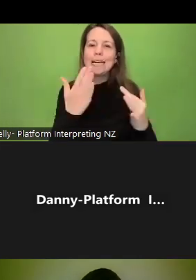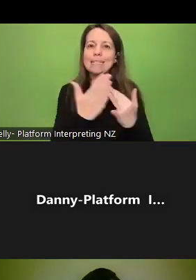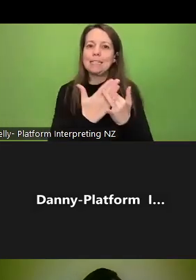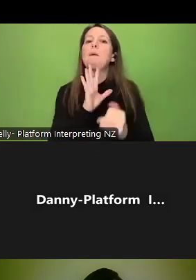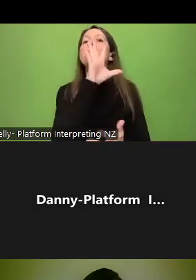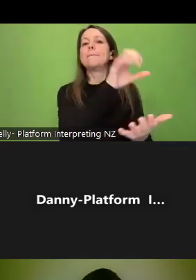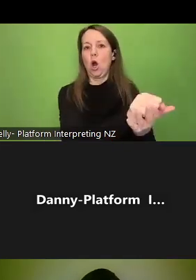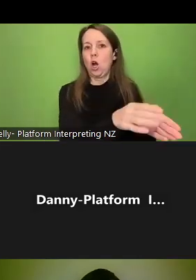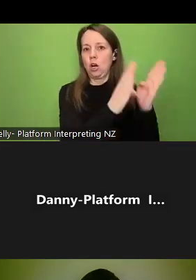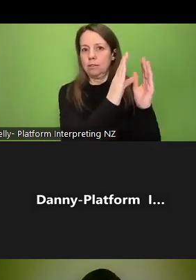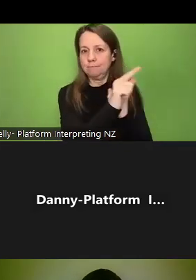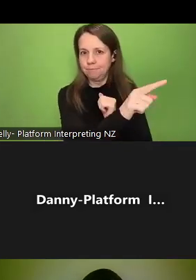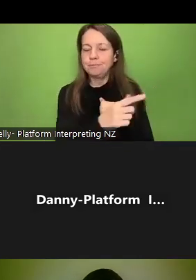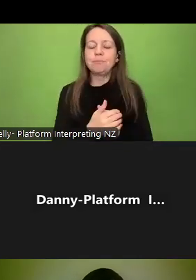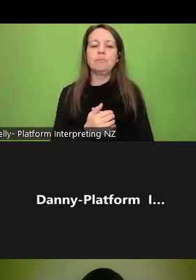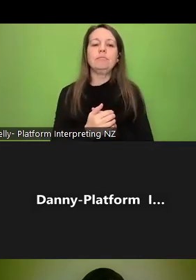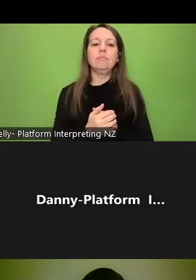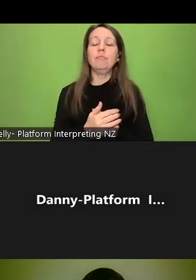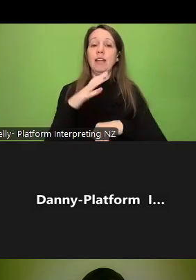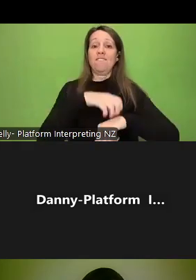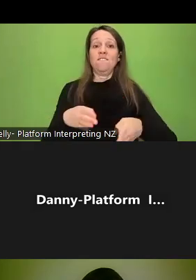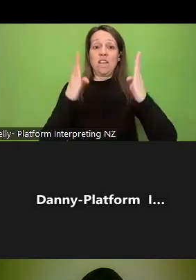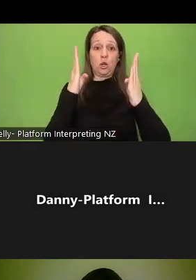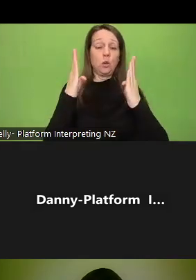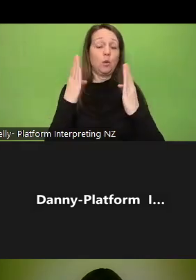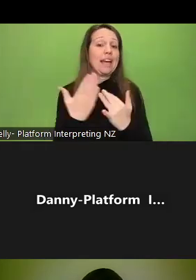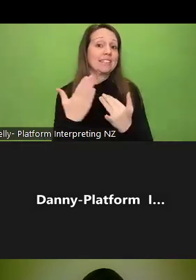When it comes to putting venue accessibility information out there.